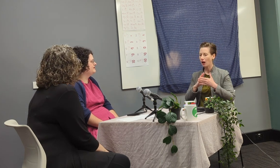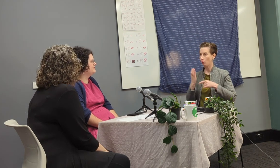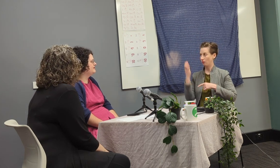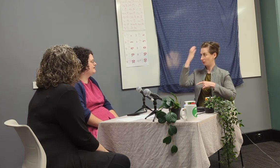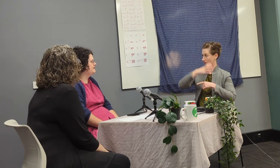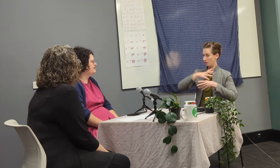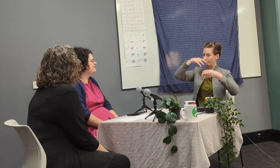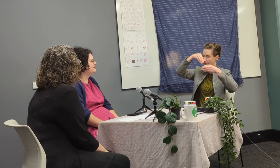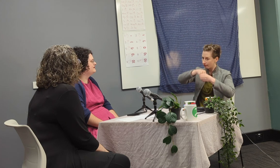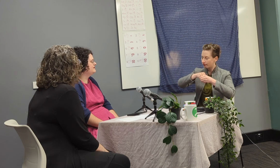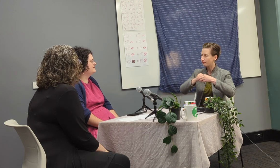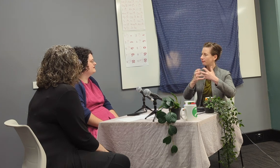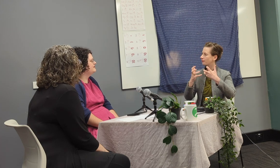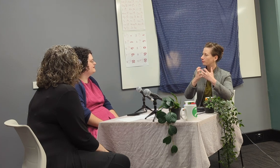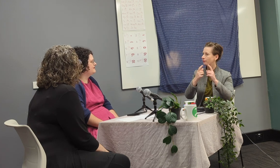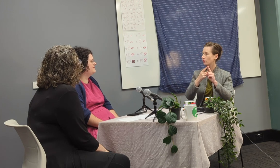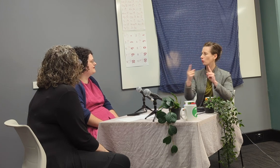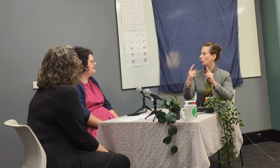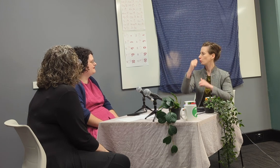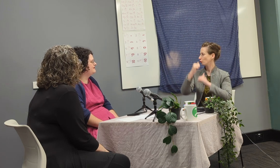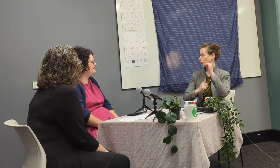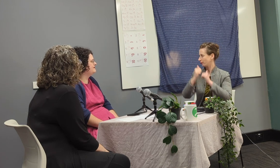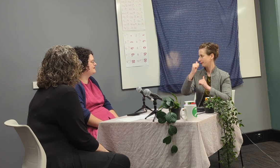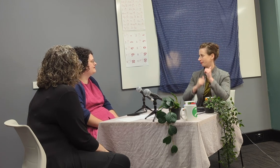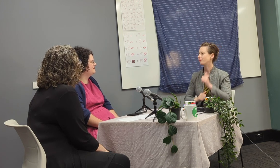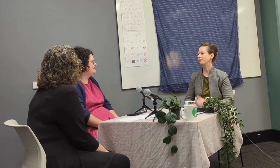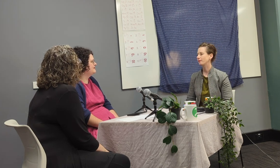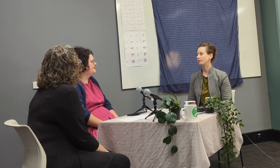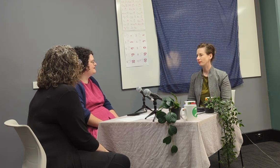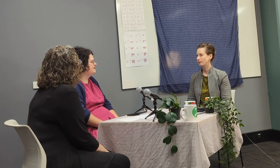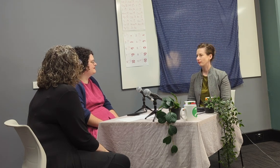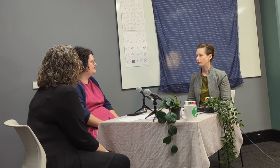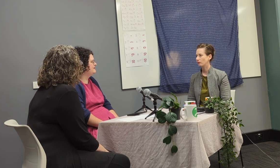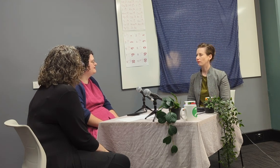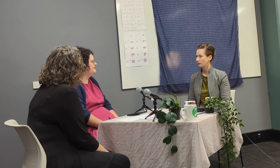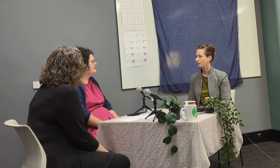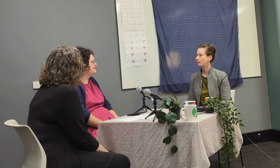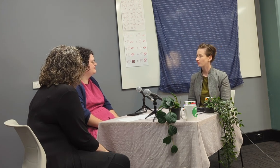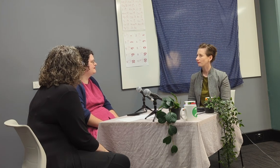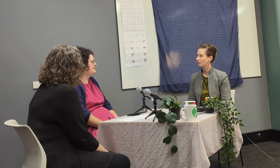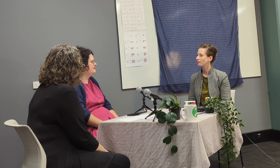I looked at how enactment and other less conventional things were incorporated into the clause structure.